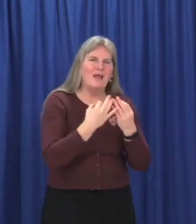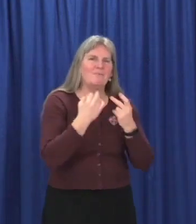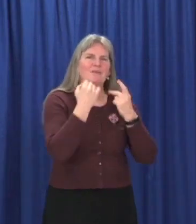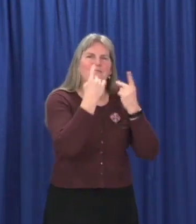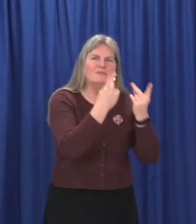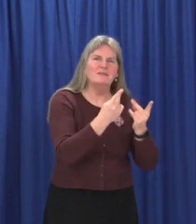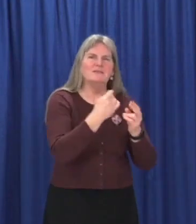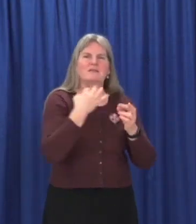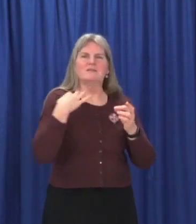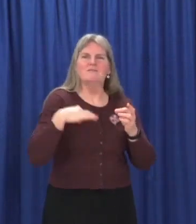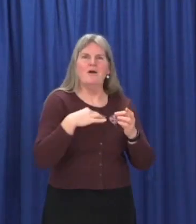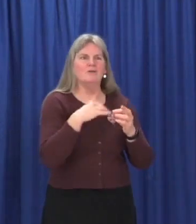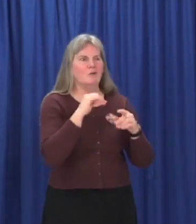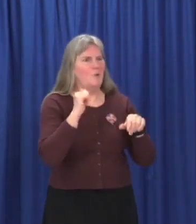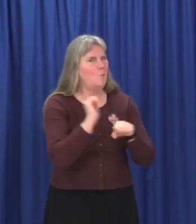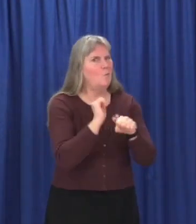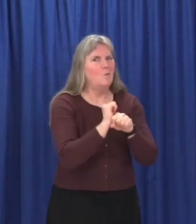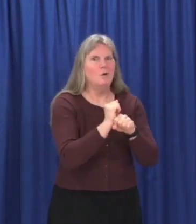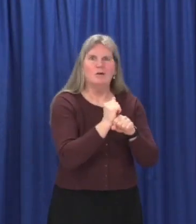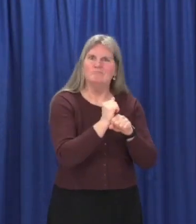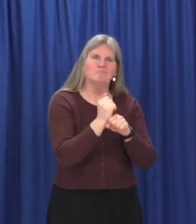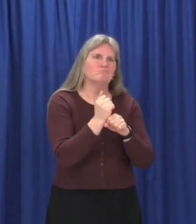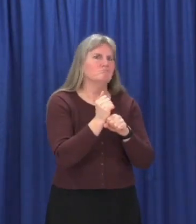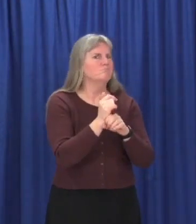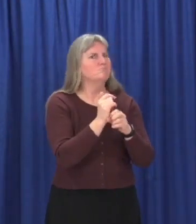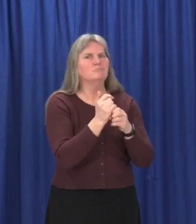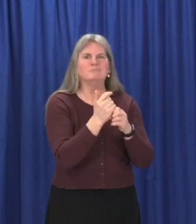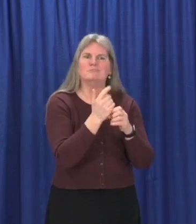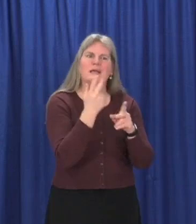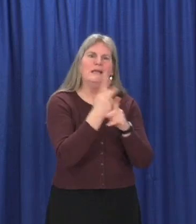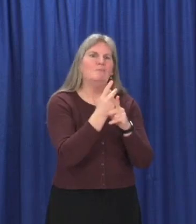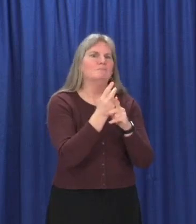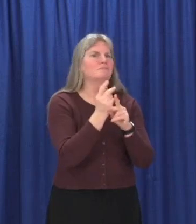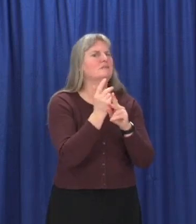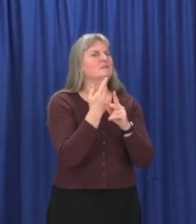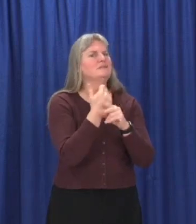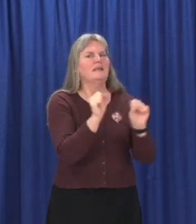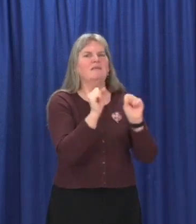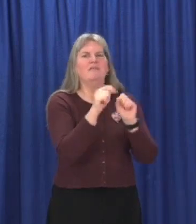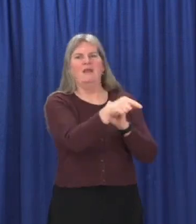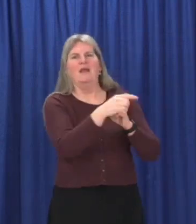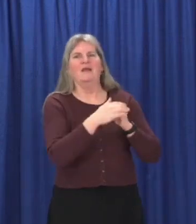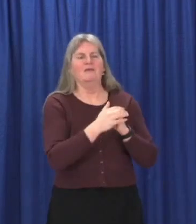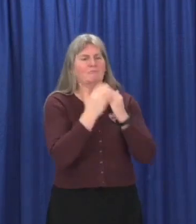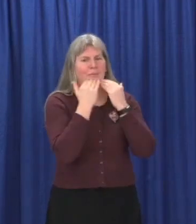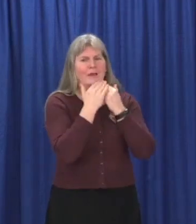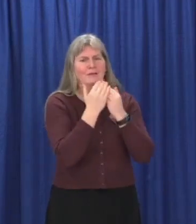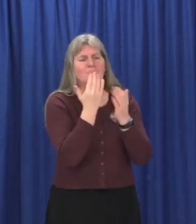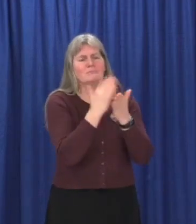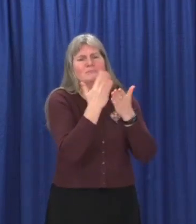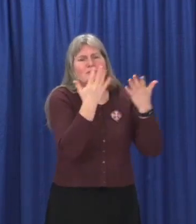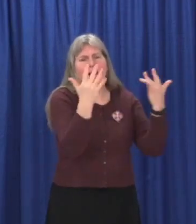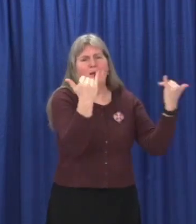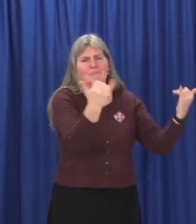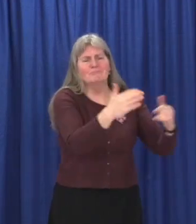for all the work that this took to keep these residents safe. While we still have some precautions in place at